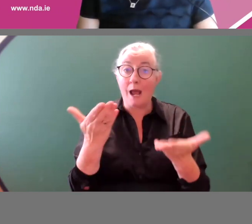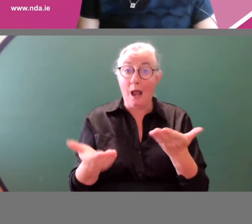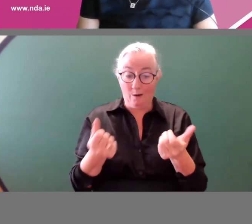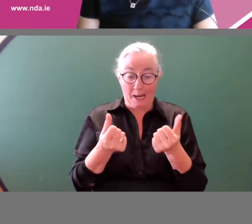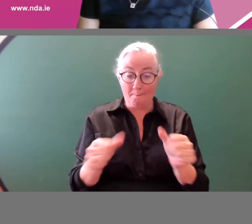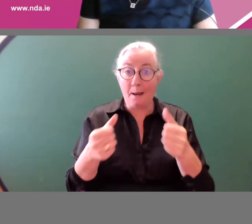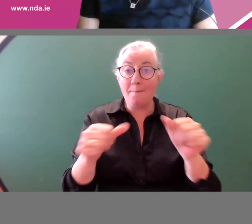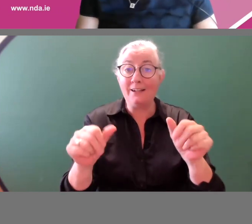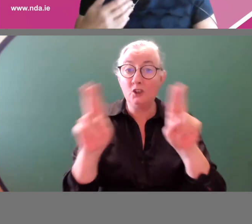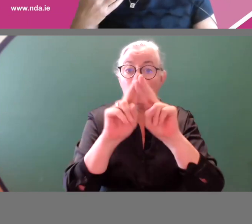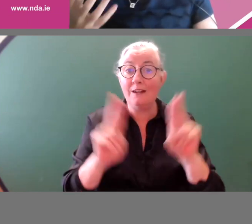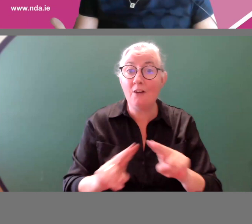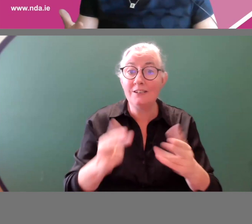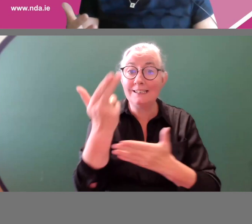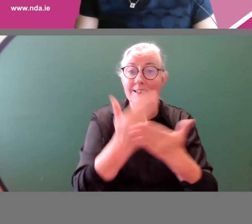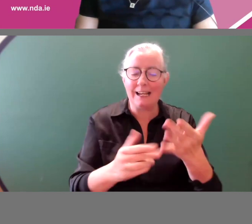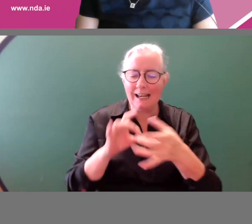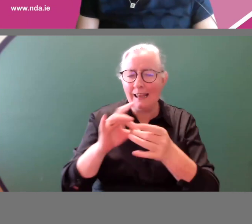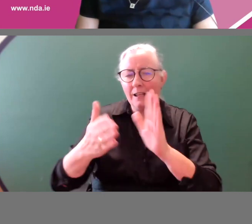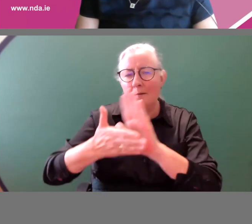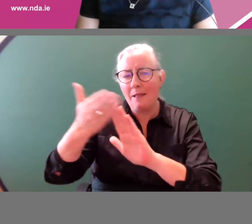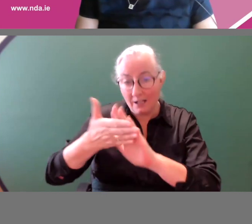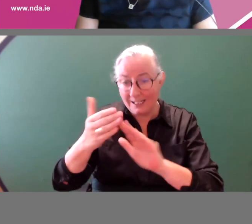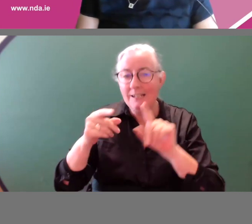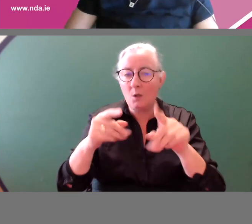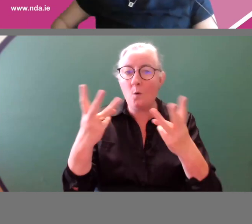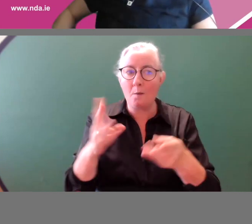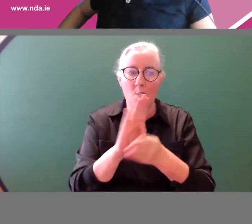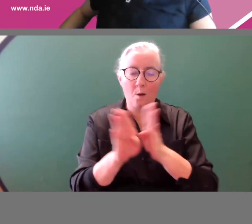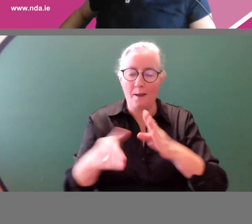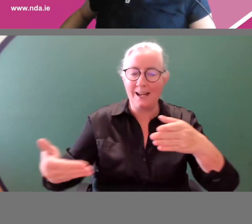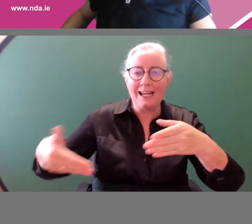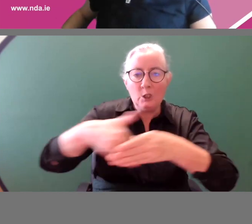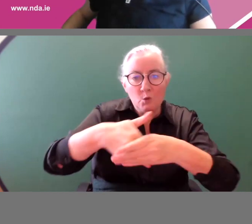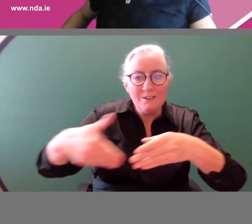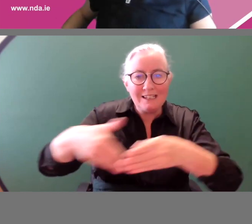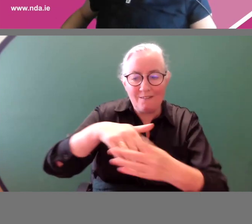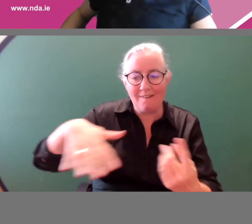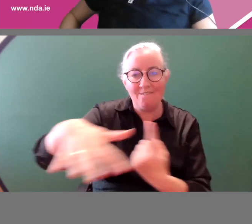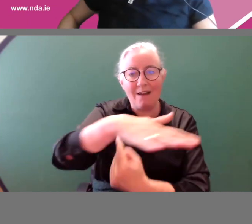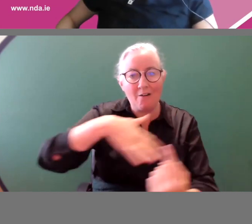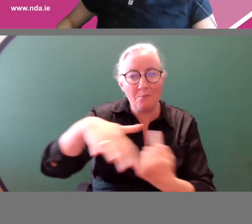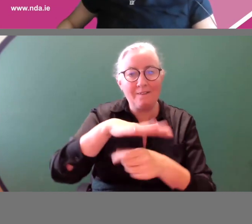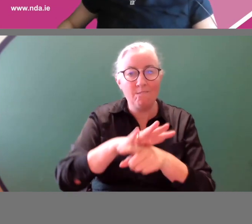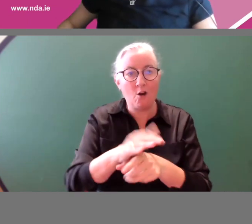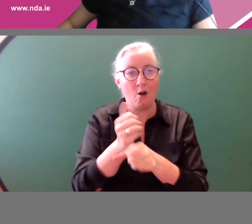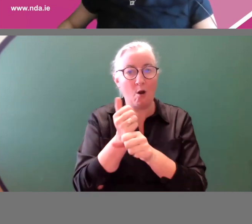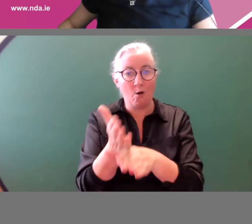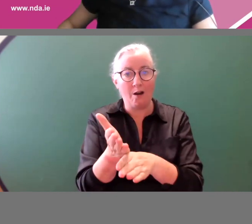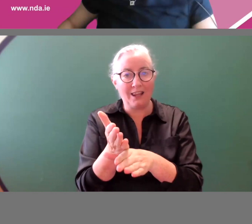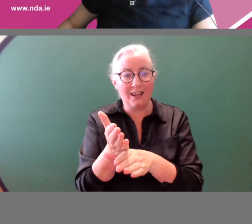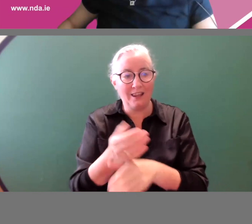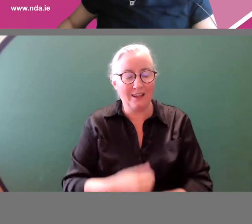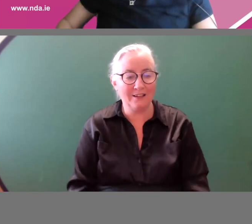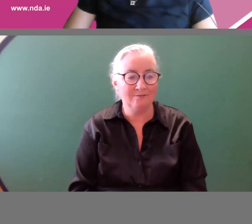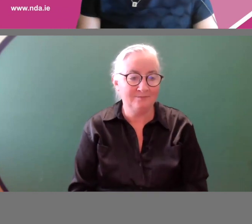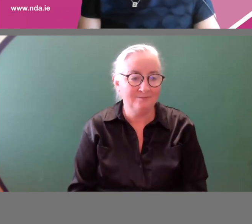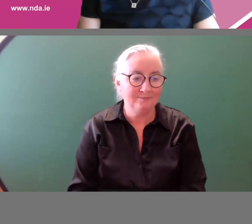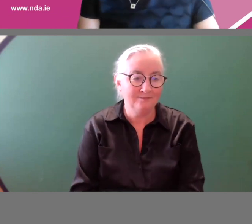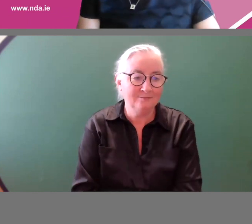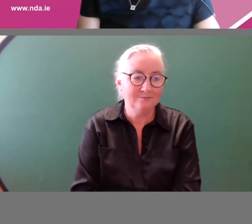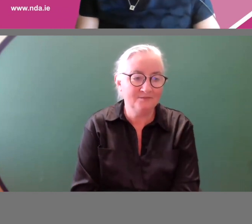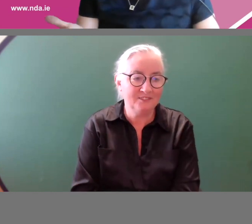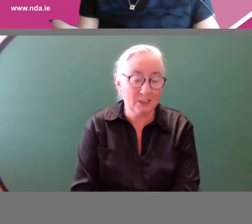in the built environment is aiming to build a more inclusive environment for us all. To emphasise the